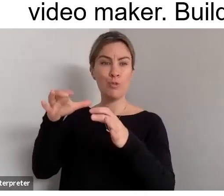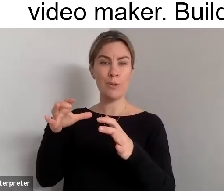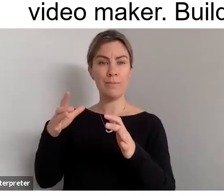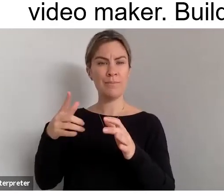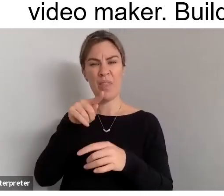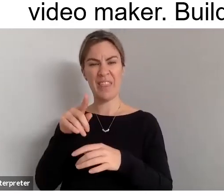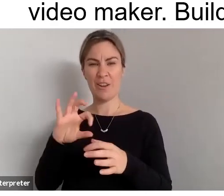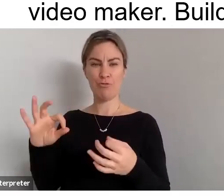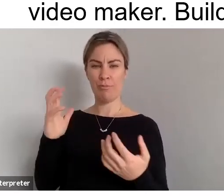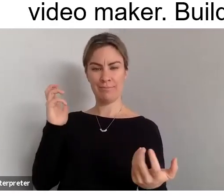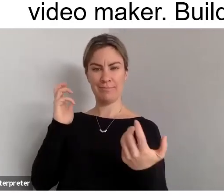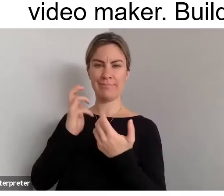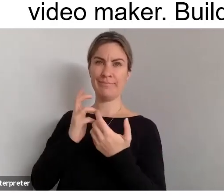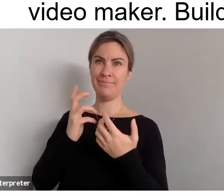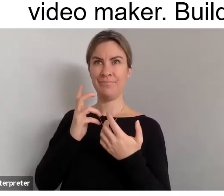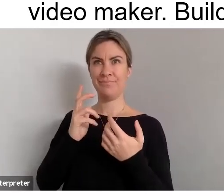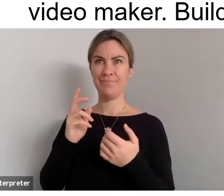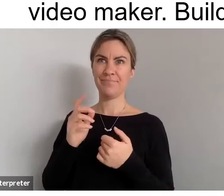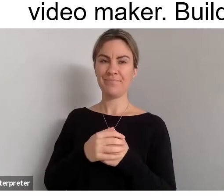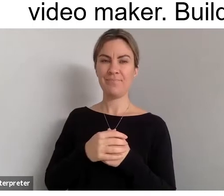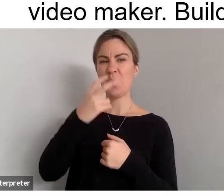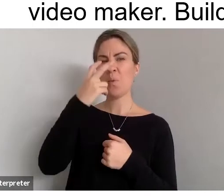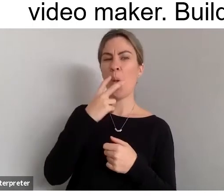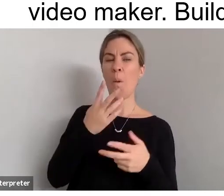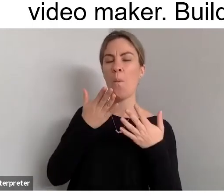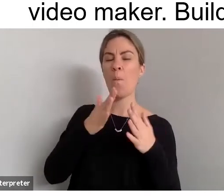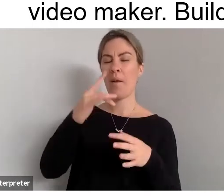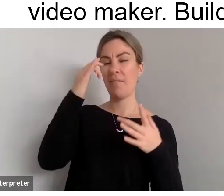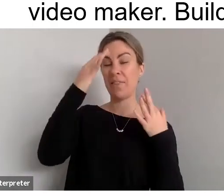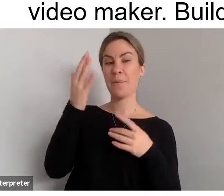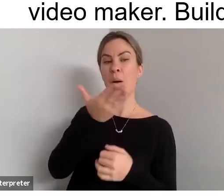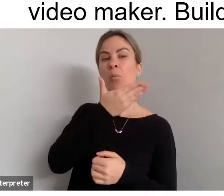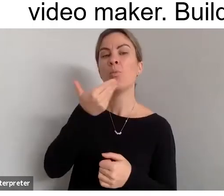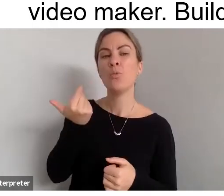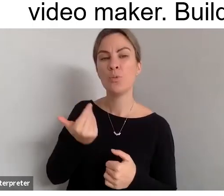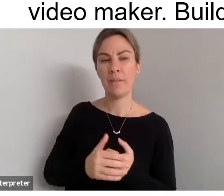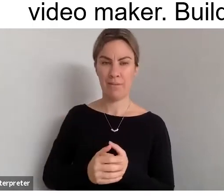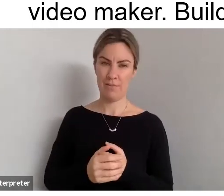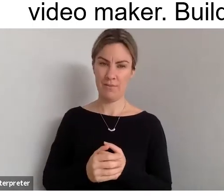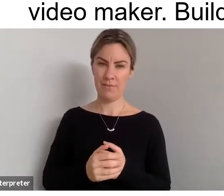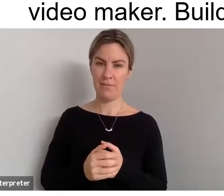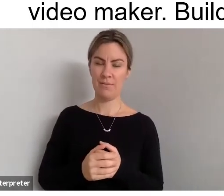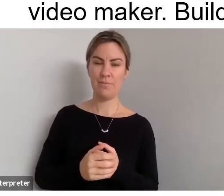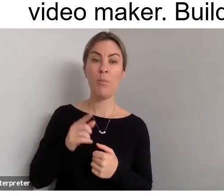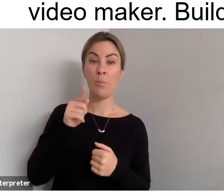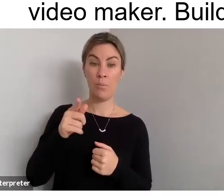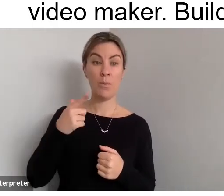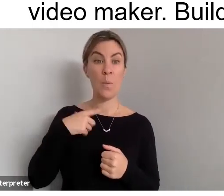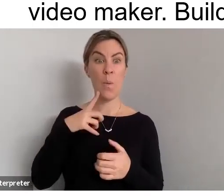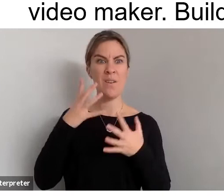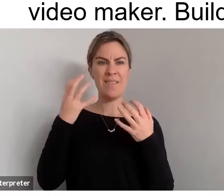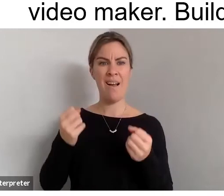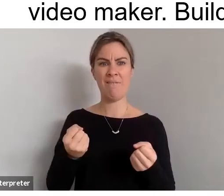Because of that treasure trove of alternate, cool content.